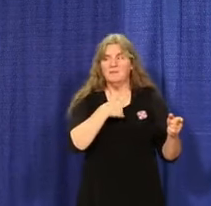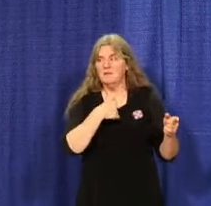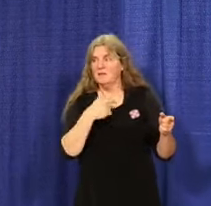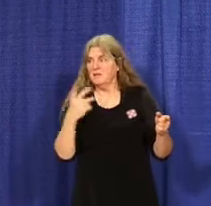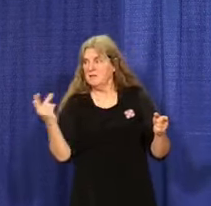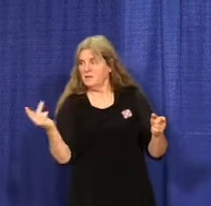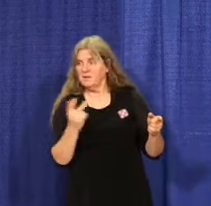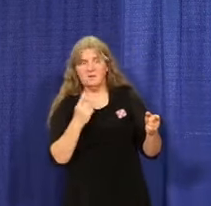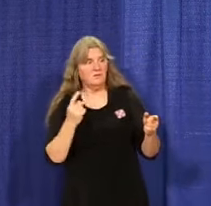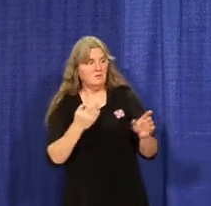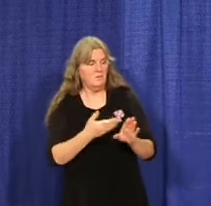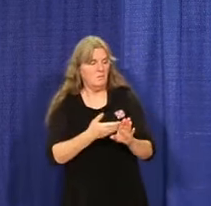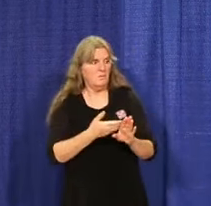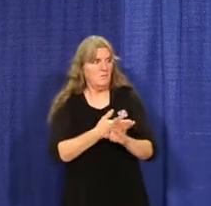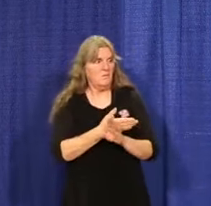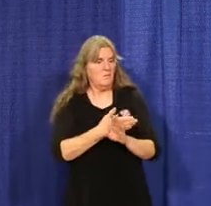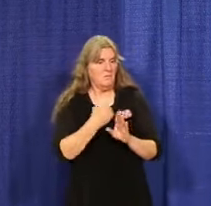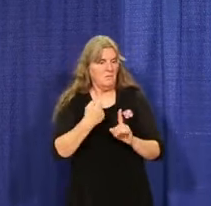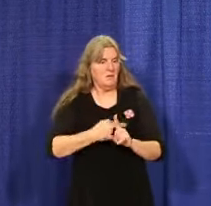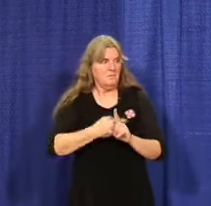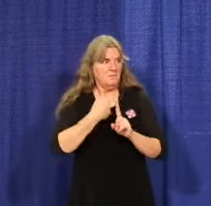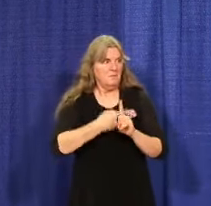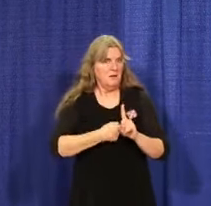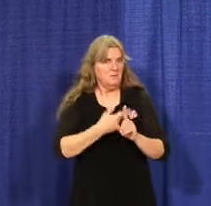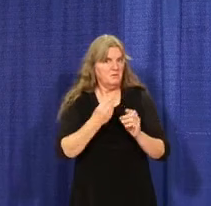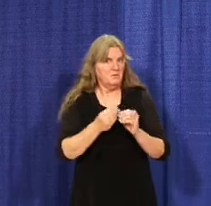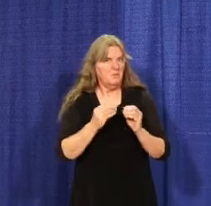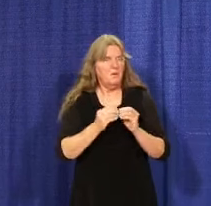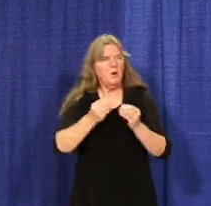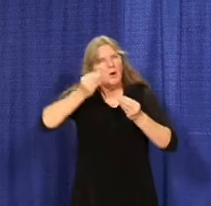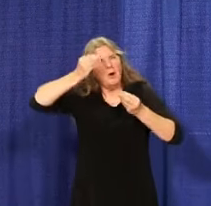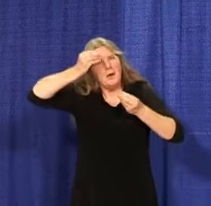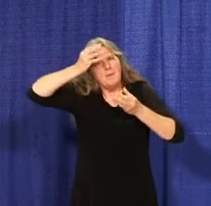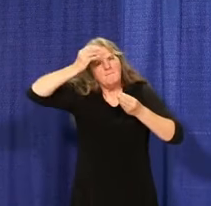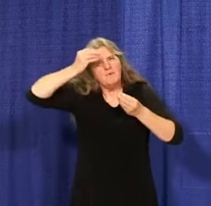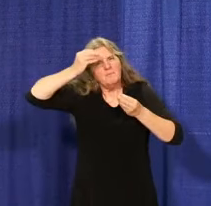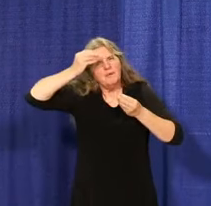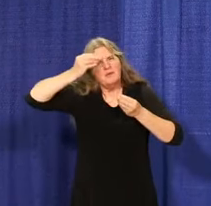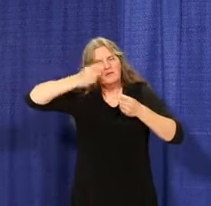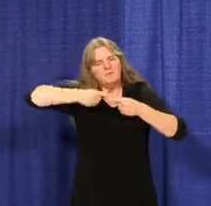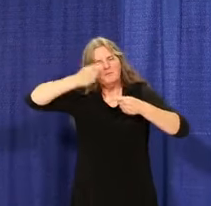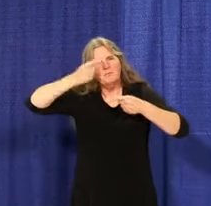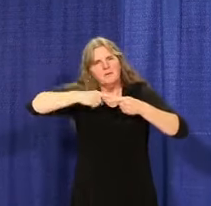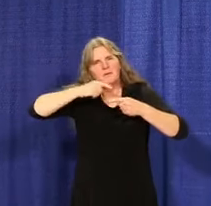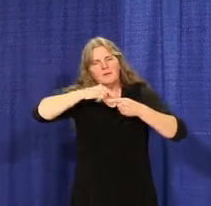about how we can get to more information provided at the border as opposed to an enforcement presence.